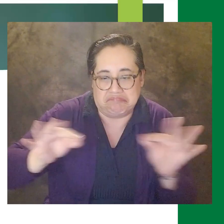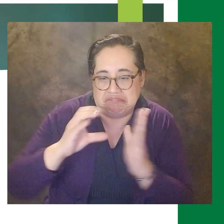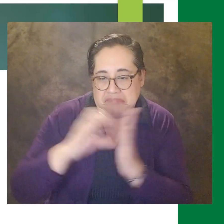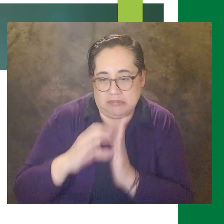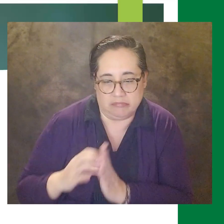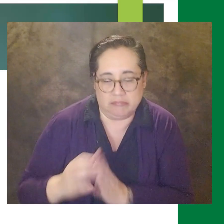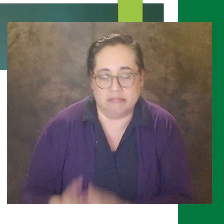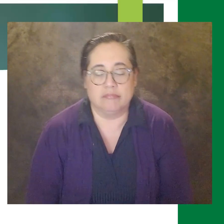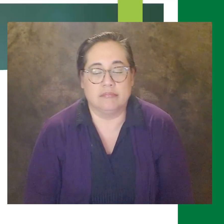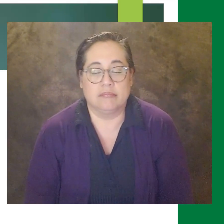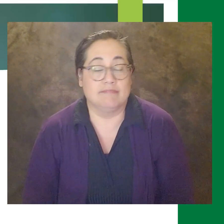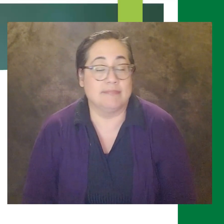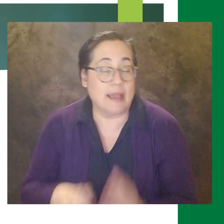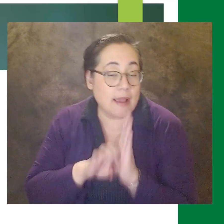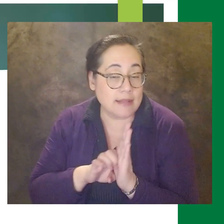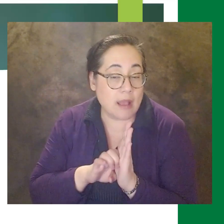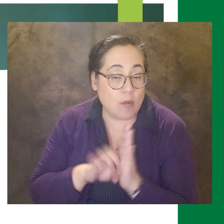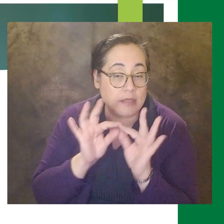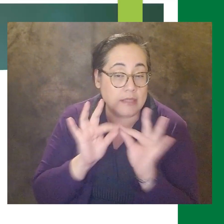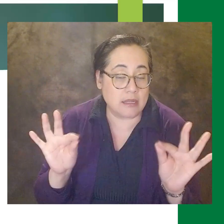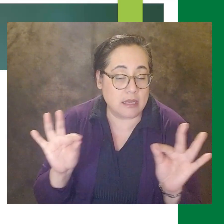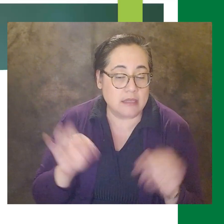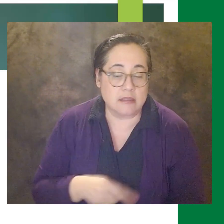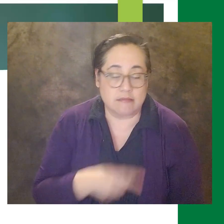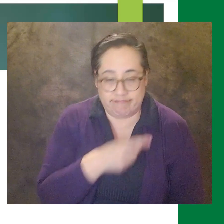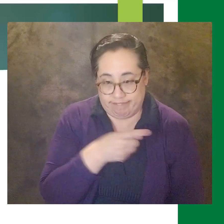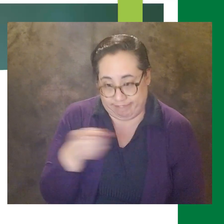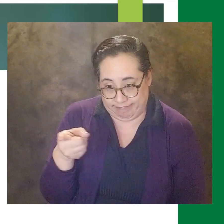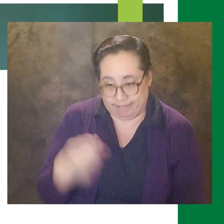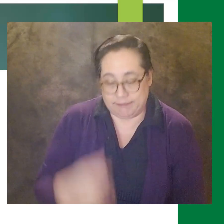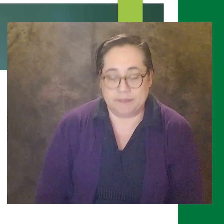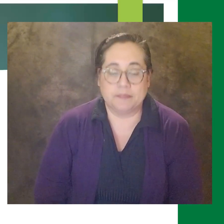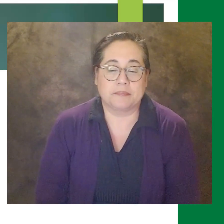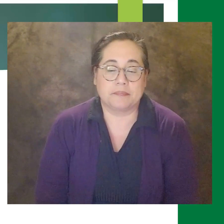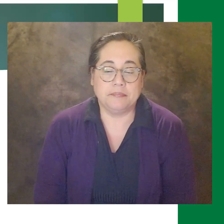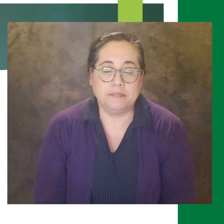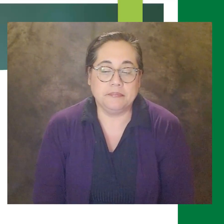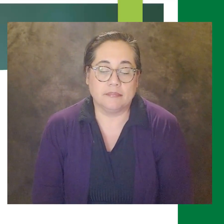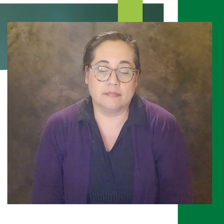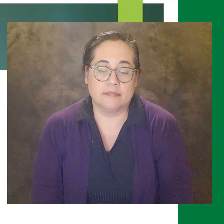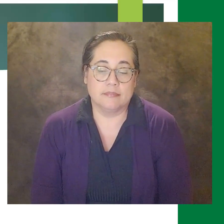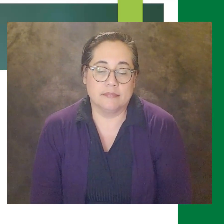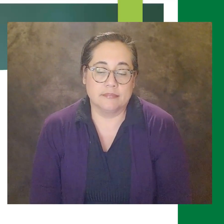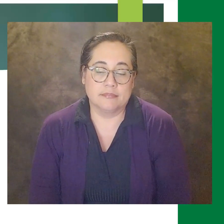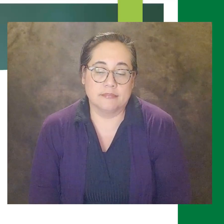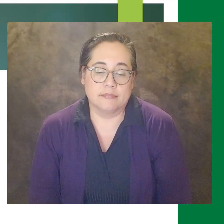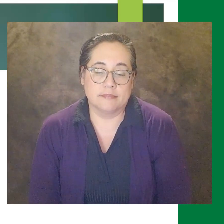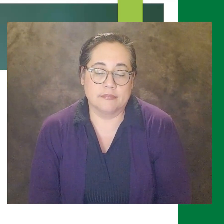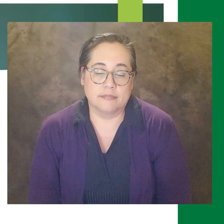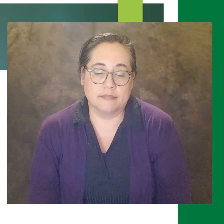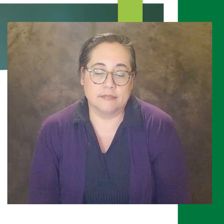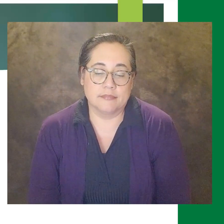For example, in the sentence, artificial intelligence models improve decision making in ... complex environments.